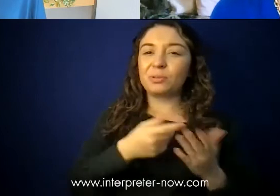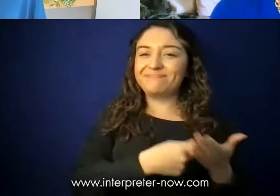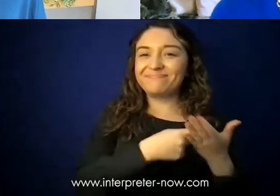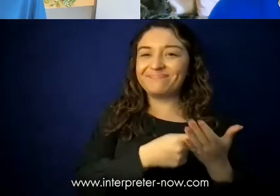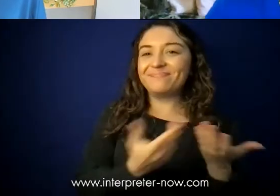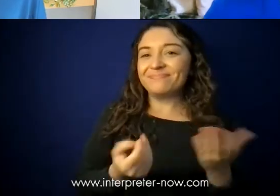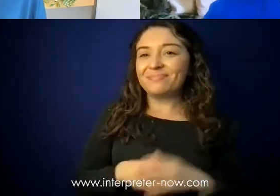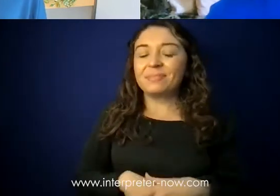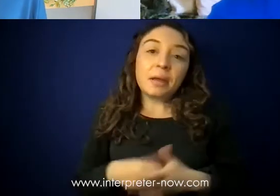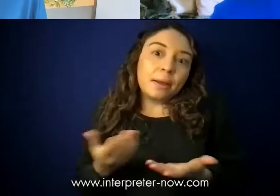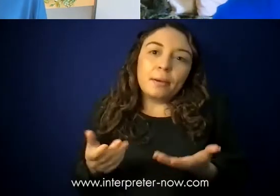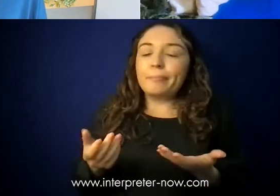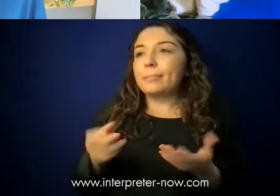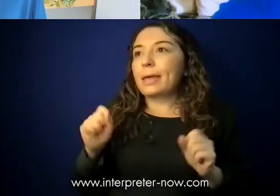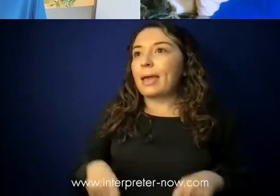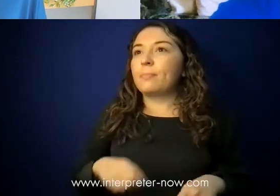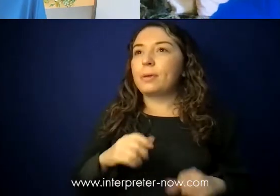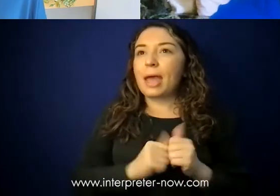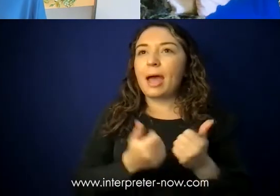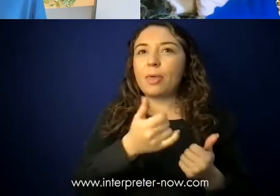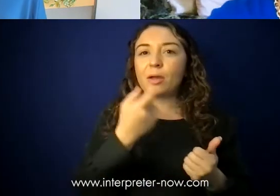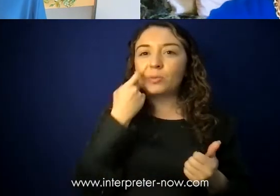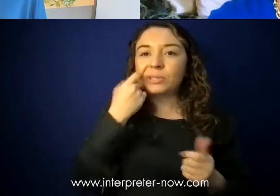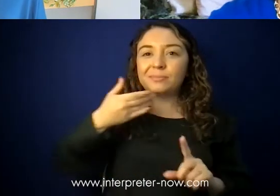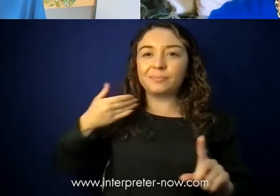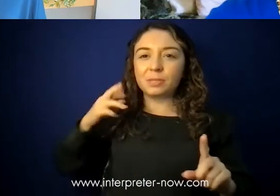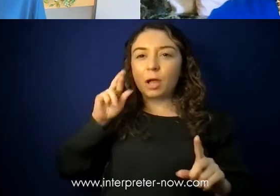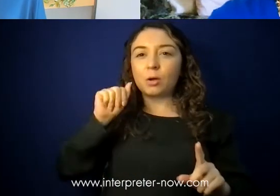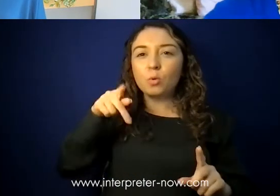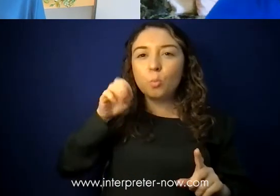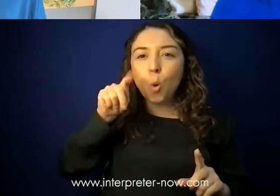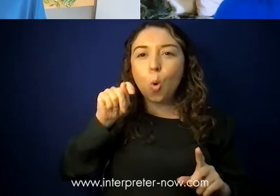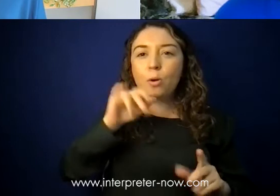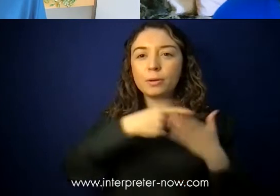Some of that would be rapport, psychological safety, trust, those kinds of things.